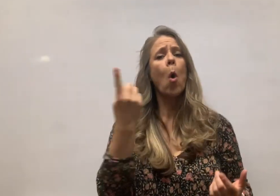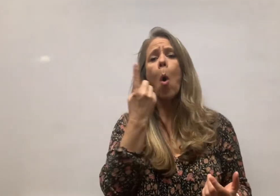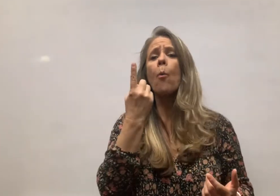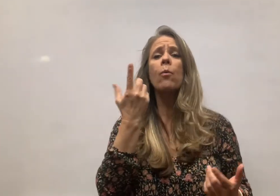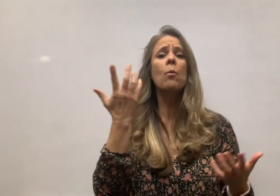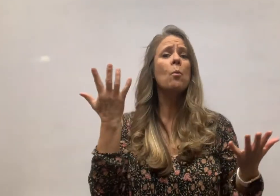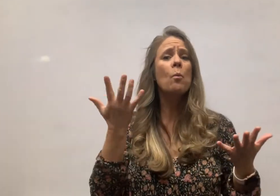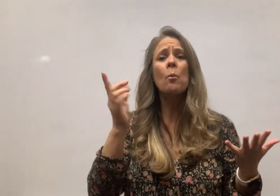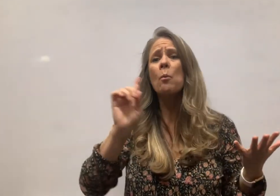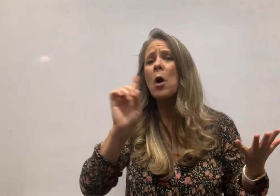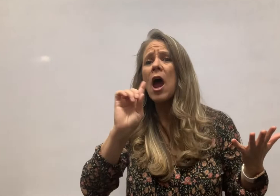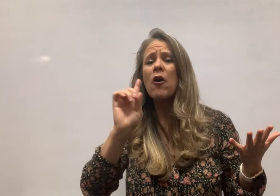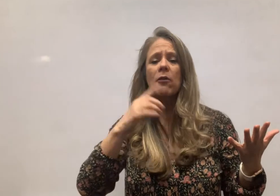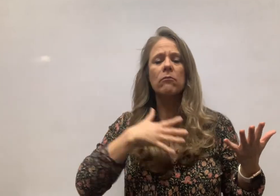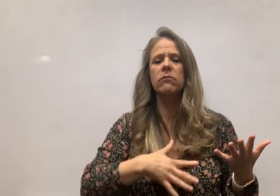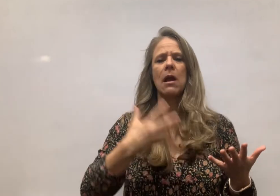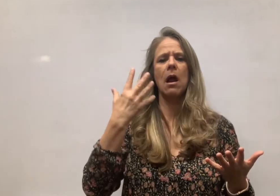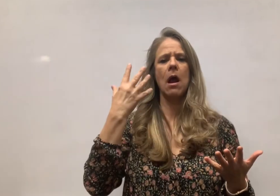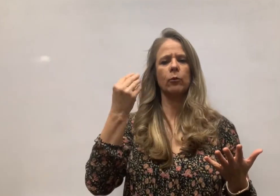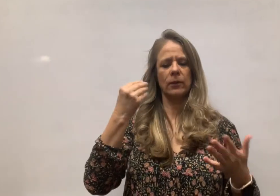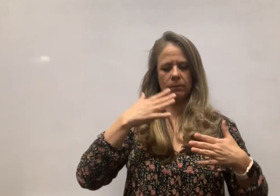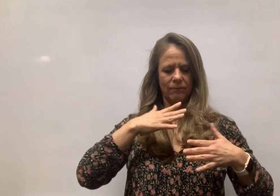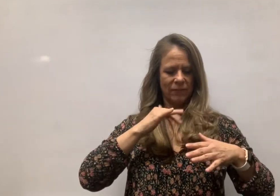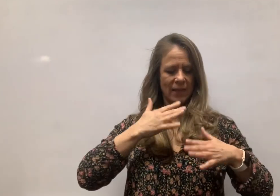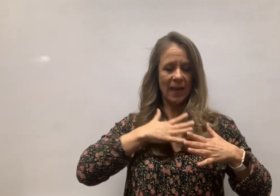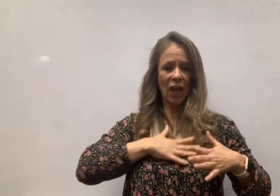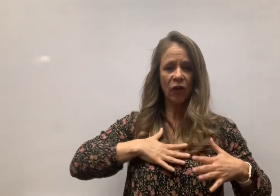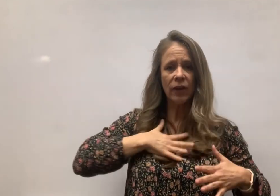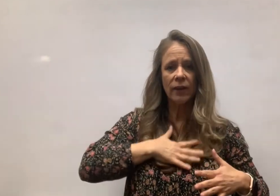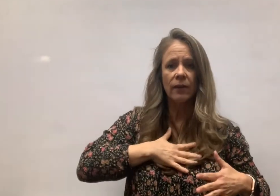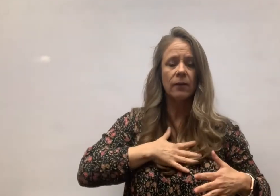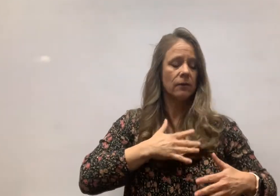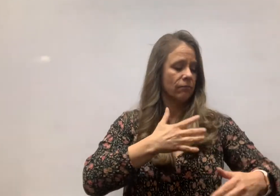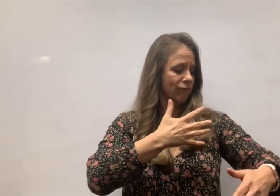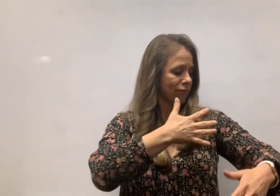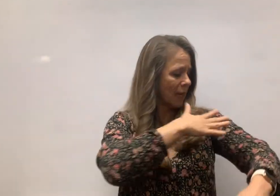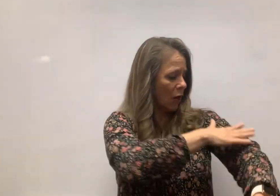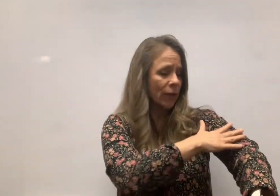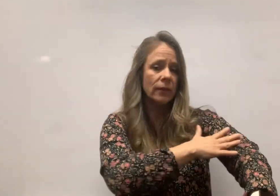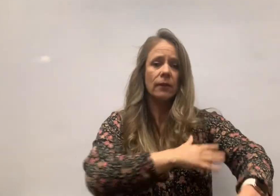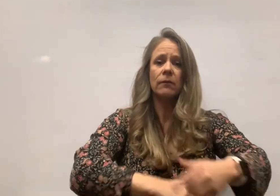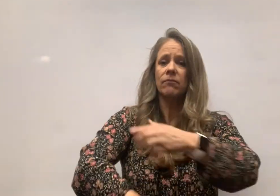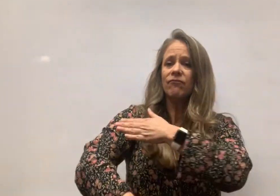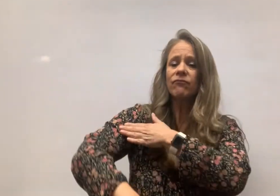It only can be found outside of your body